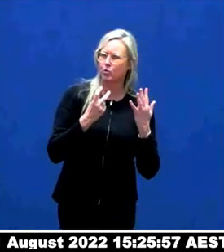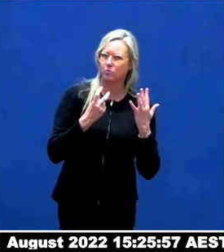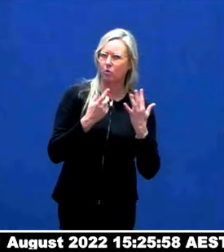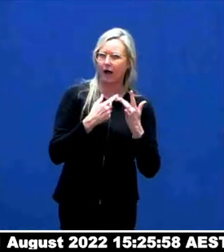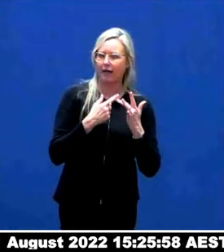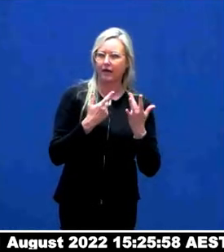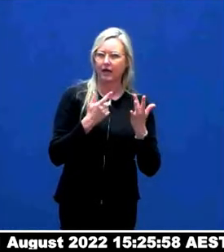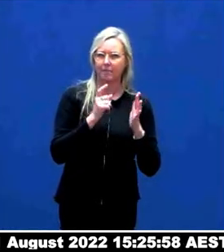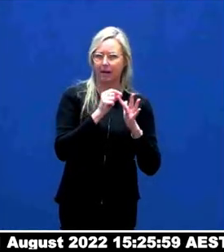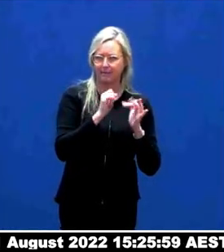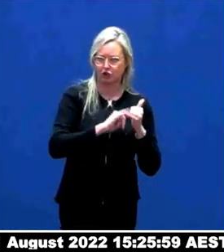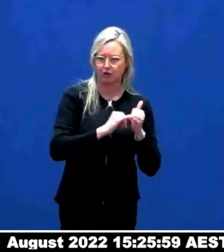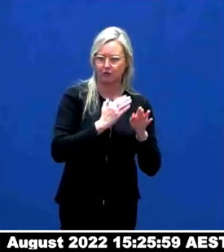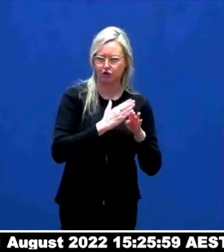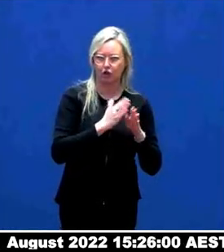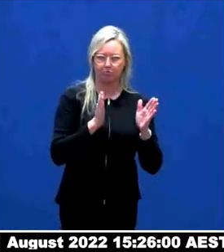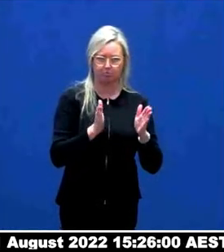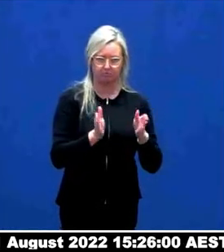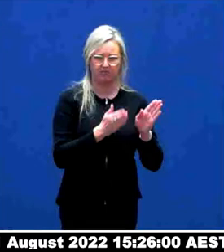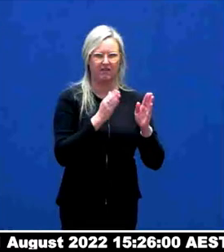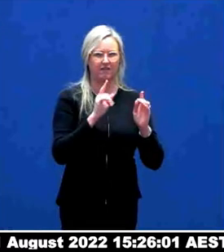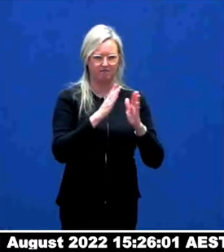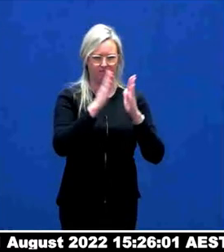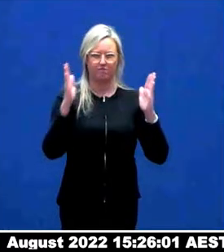That was sort of a phase, first third of my working life.